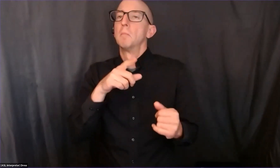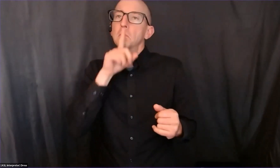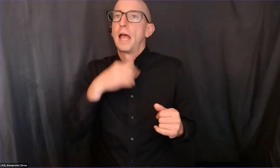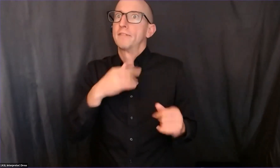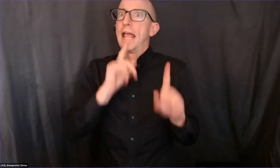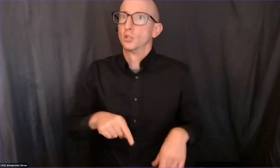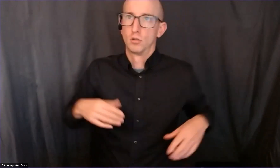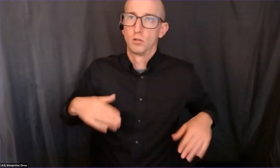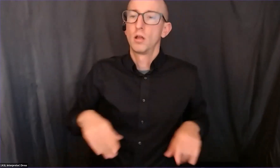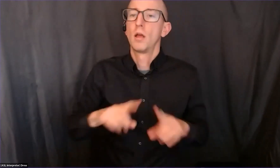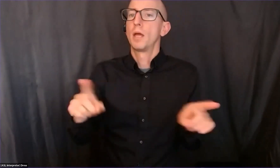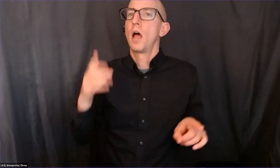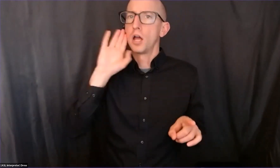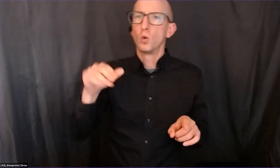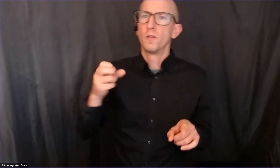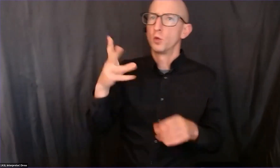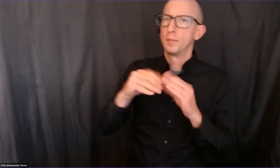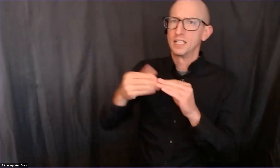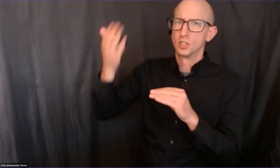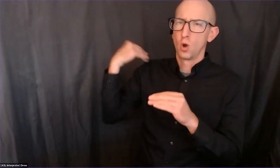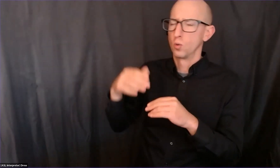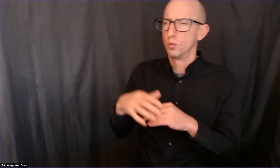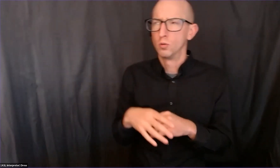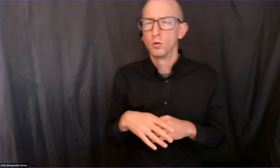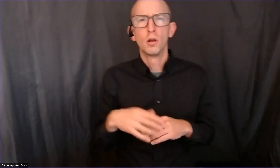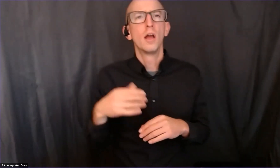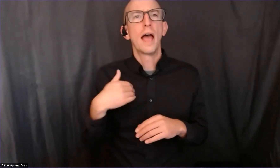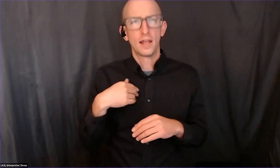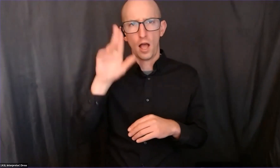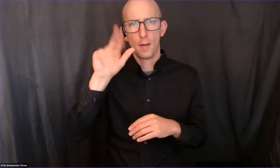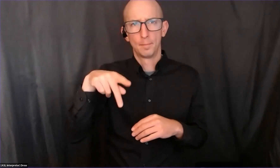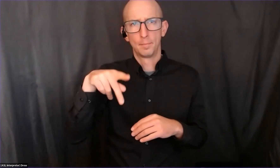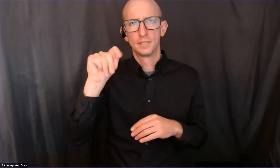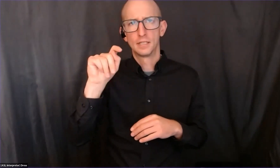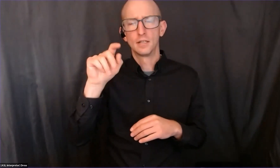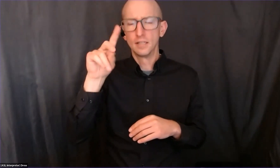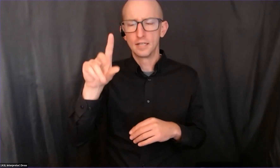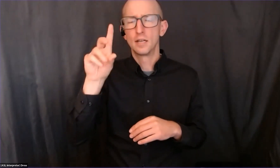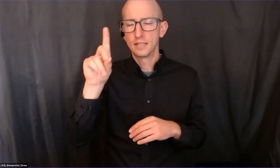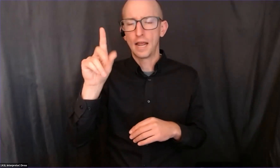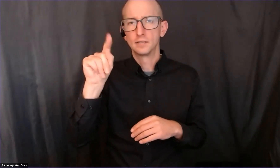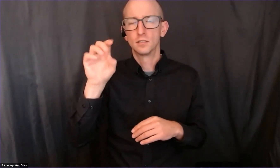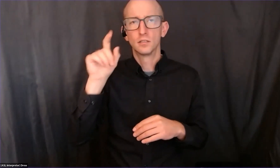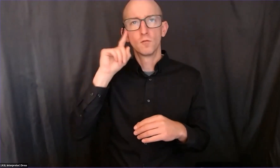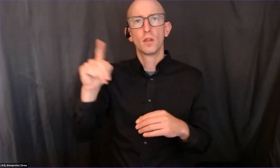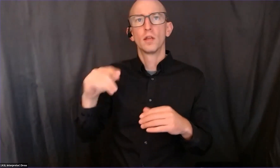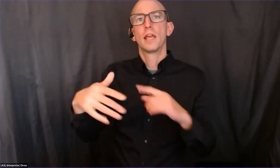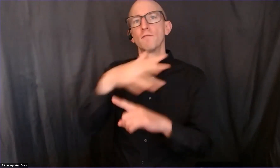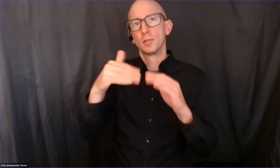with our colleagues as Ale and others before me mentioned. And we were appreciative that there